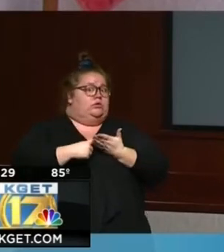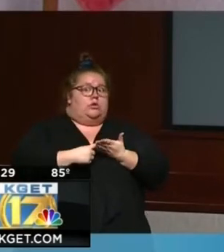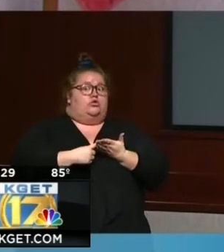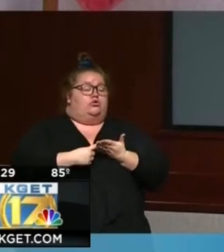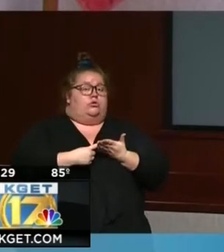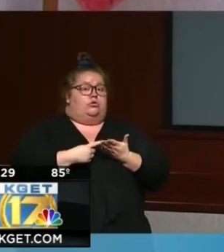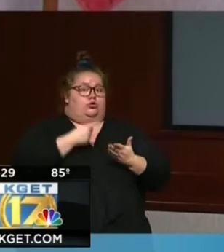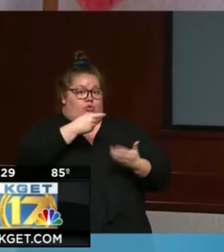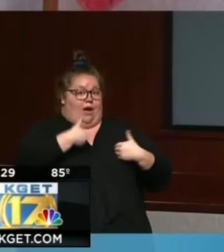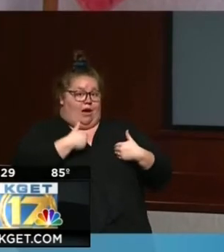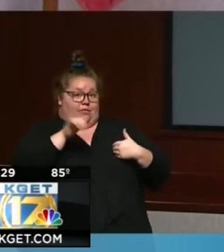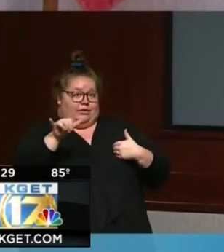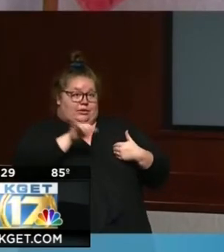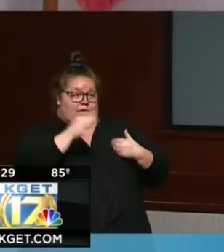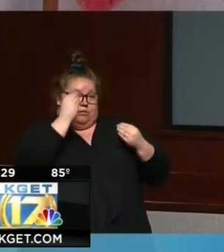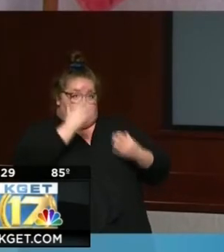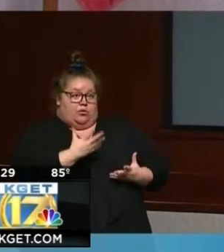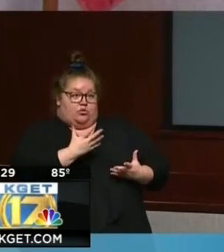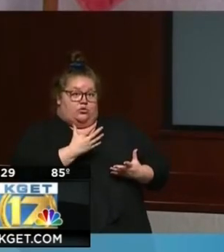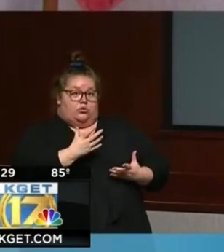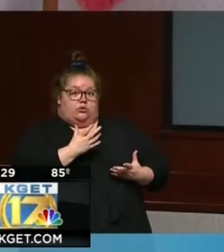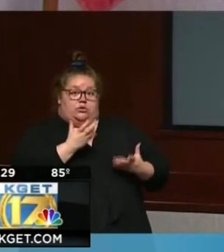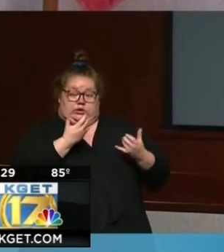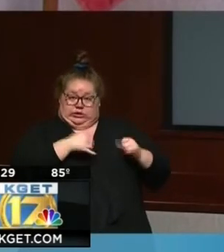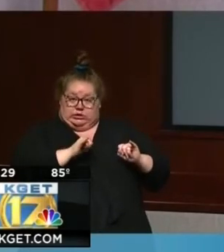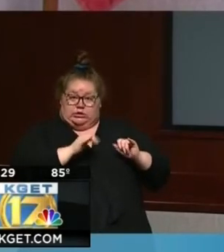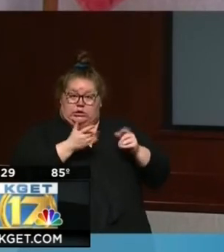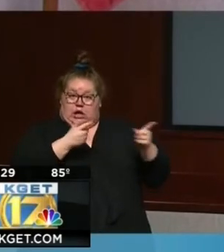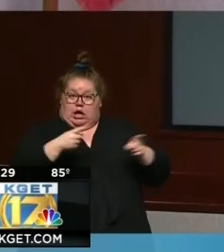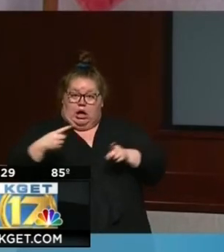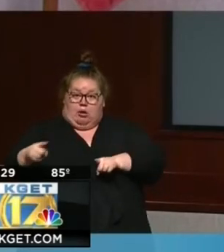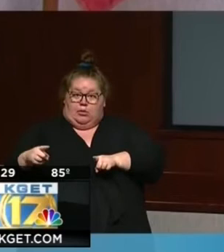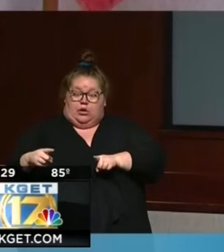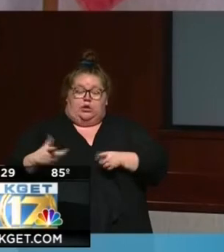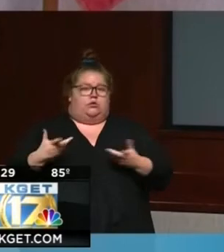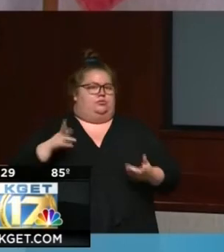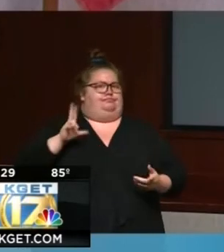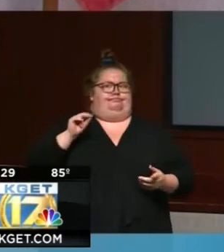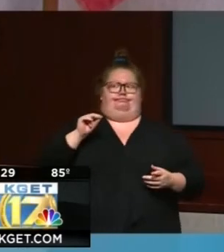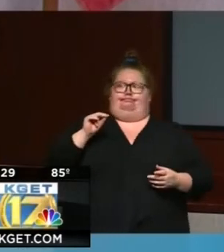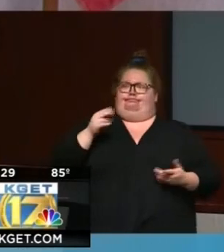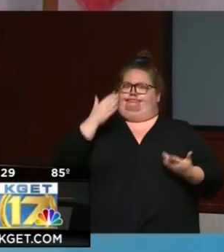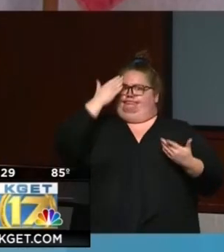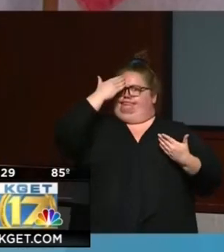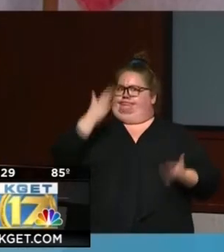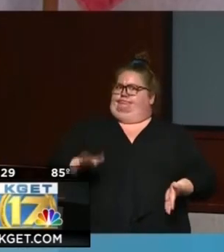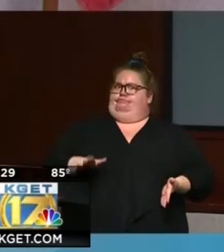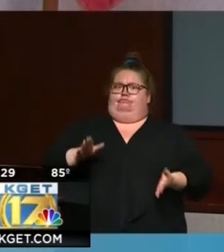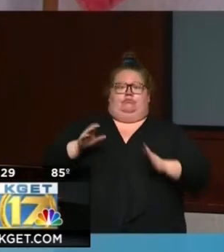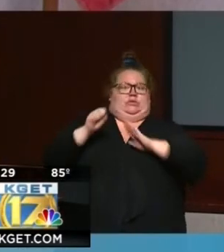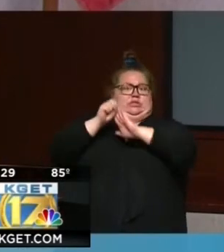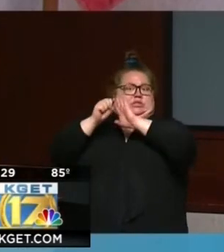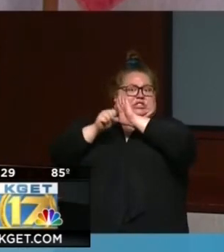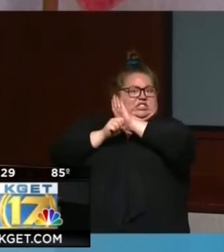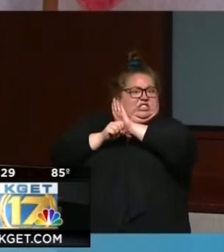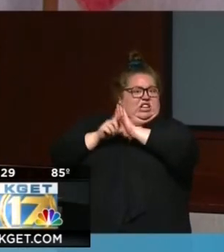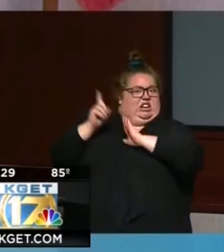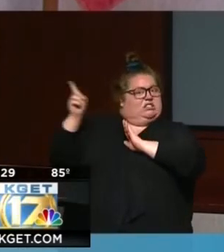SENDING COVID-POSITIVE CASES TO NURSING HOME AND SOMETHING THAT HAVE NOT BEEN TALKED ABOUT TOO MUCH AND IF YOU HAVE THAT SAME INFORMATION AND IF THAT IS